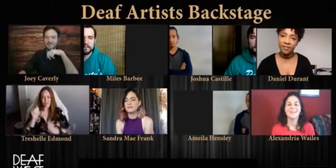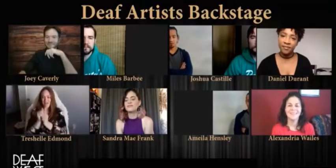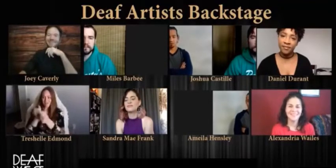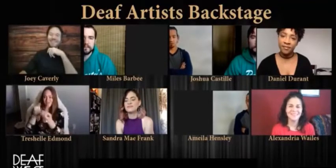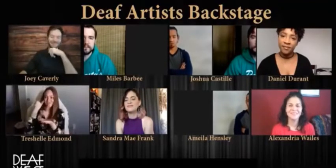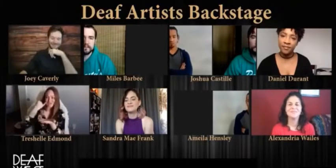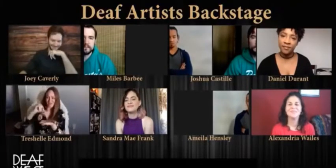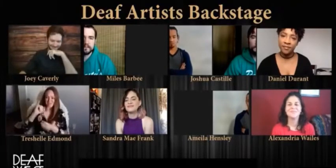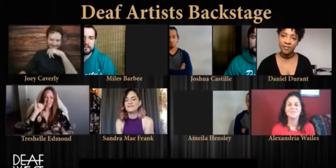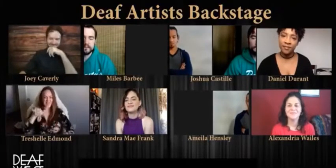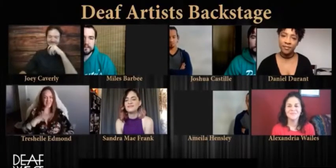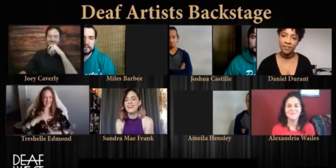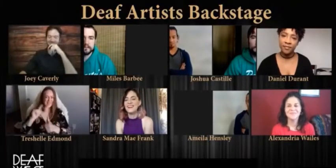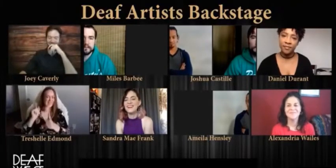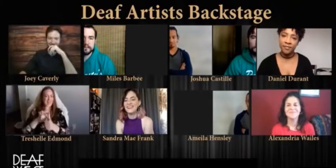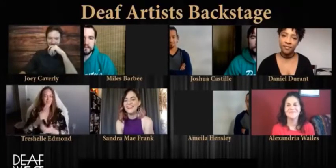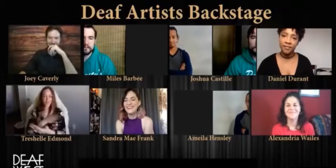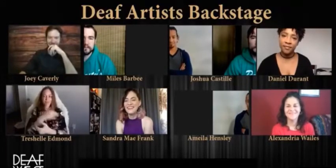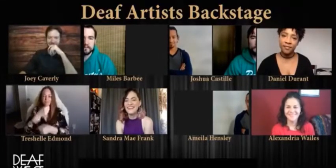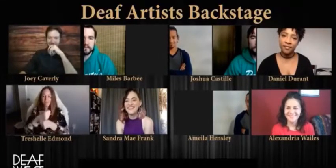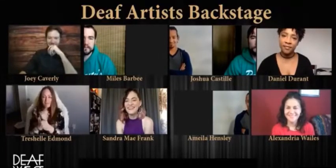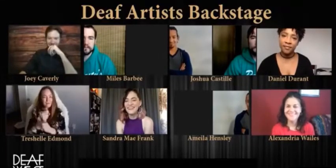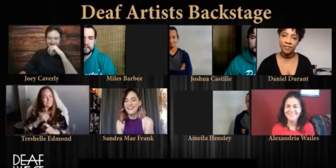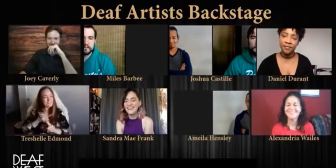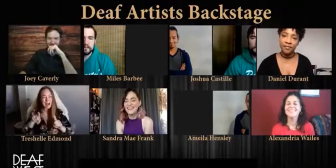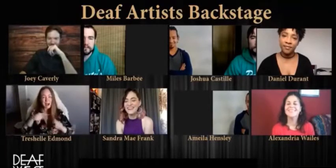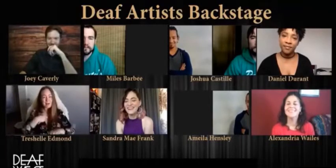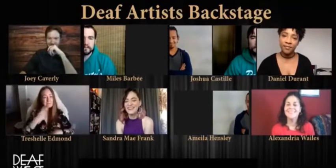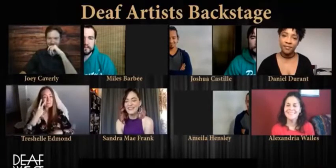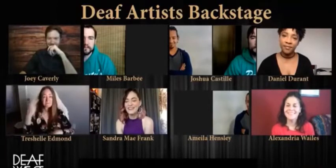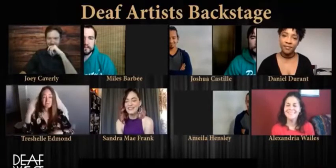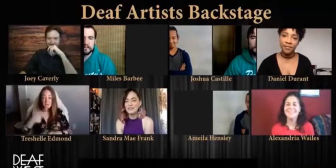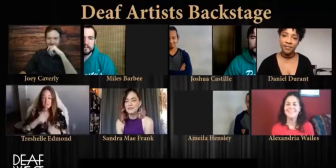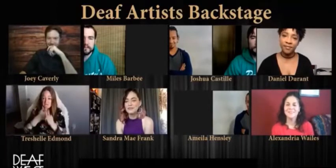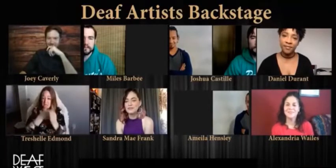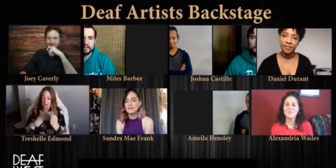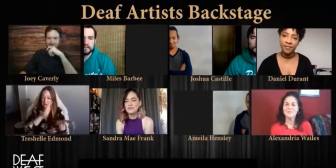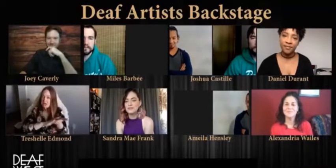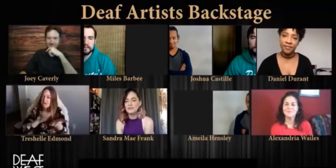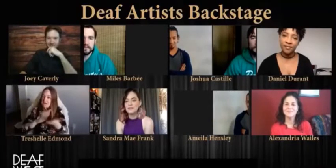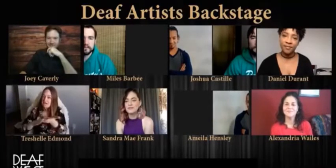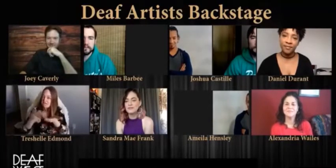I had been in a production at Gallaudet and it was one of my first musical experiences